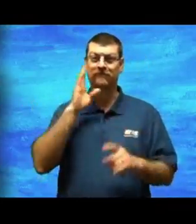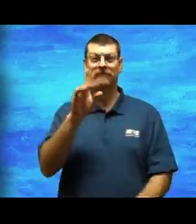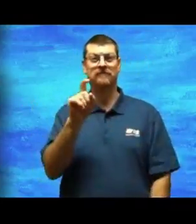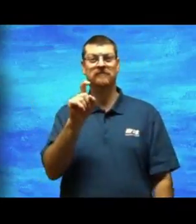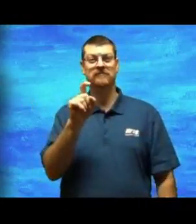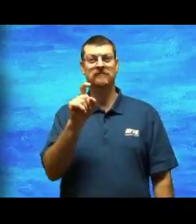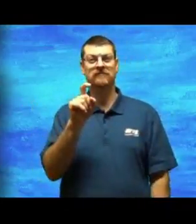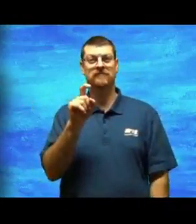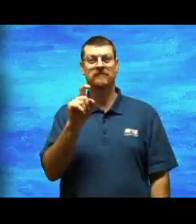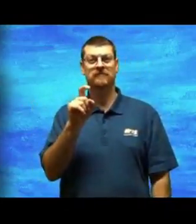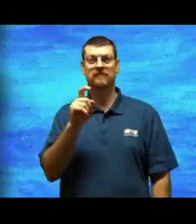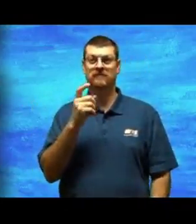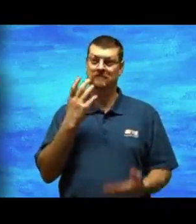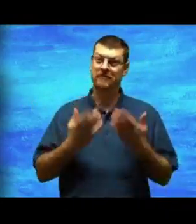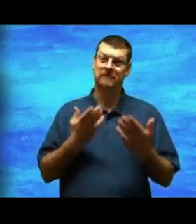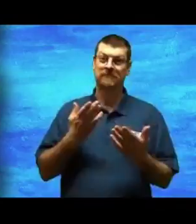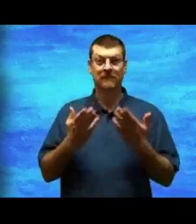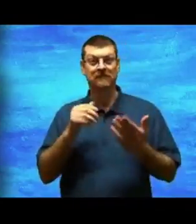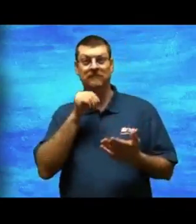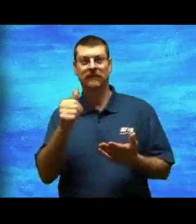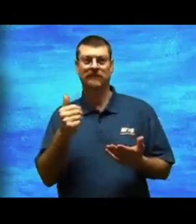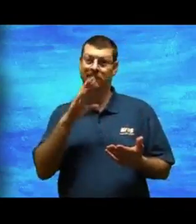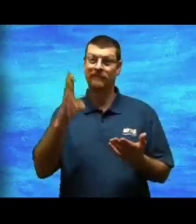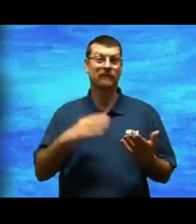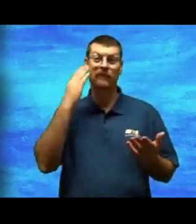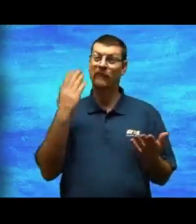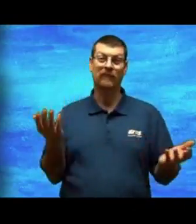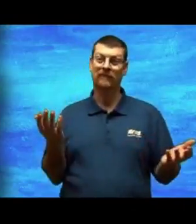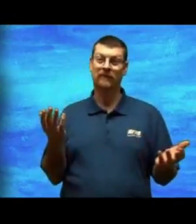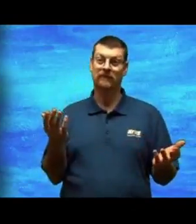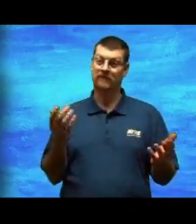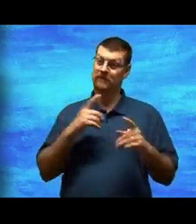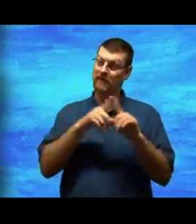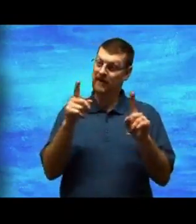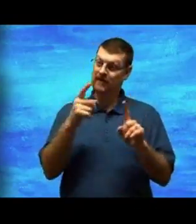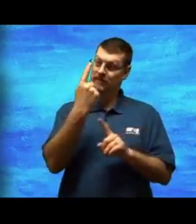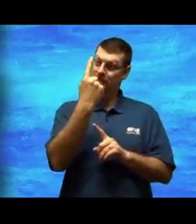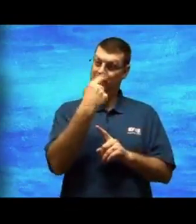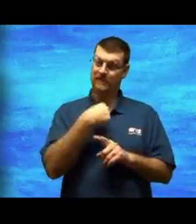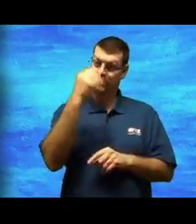ASL and what if I didn't have ASL, where would I be? Would I be successful? Maybe? Maybe not.